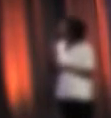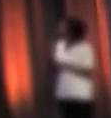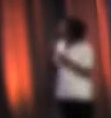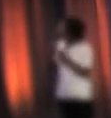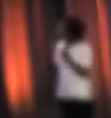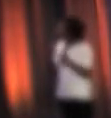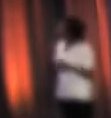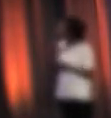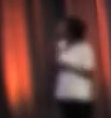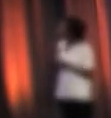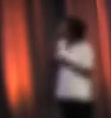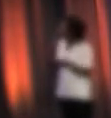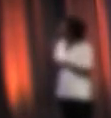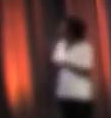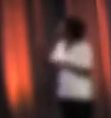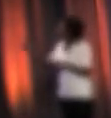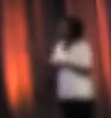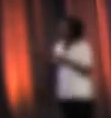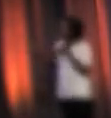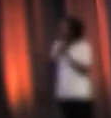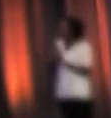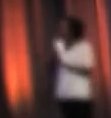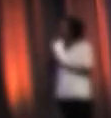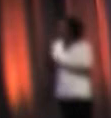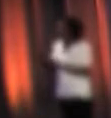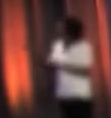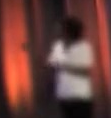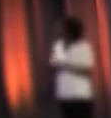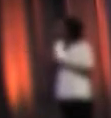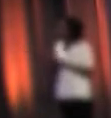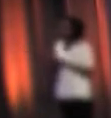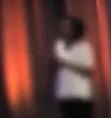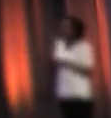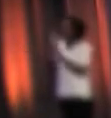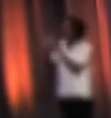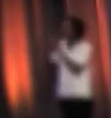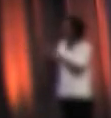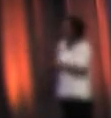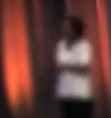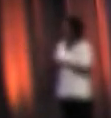and Share the Vision, Edinburgh Libraries are putting partnerships in place with other national and